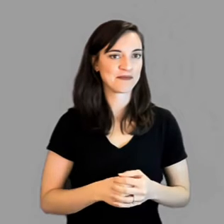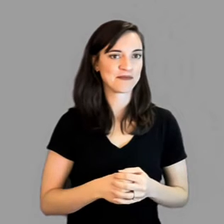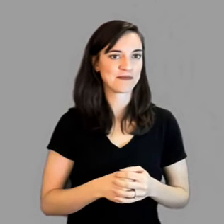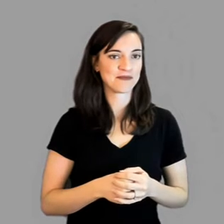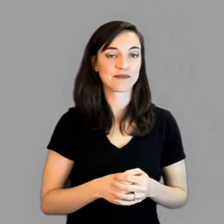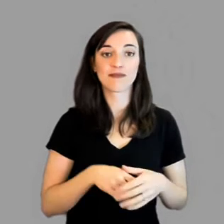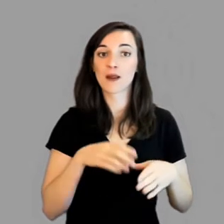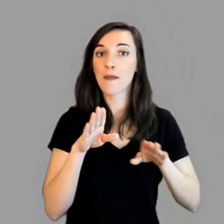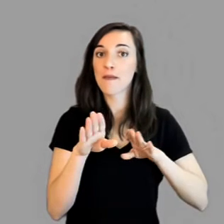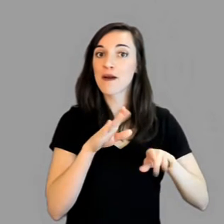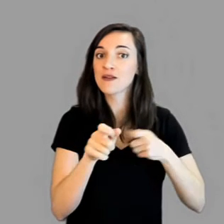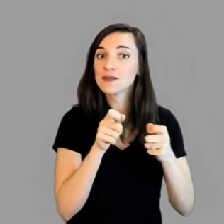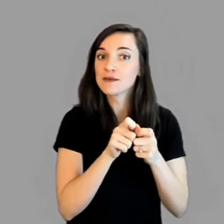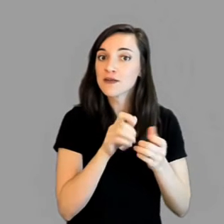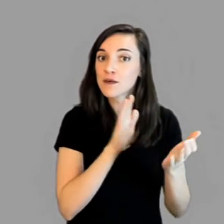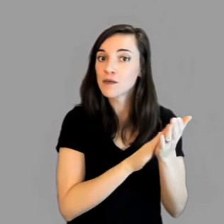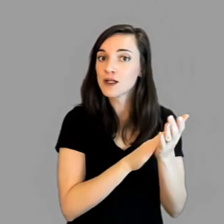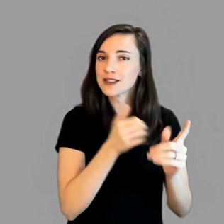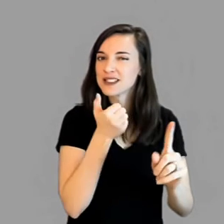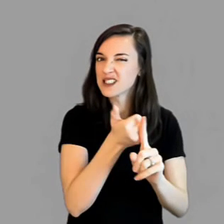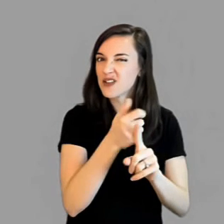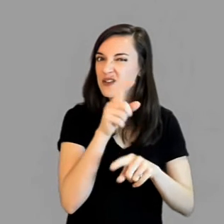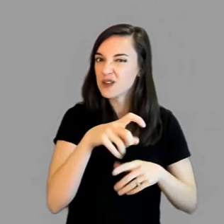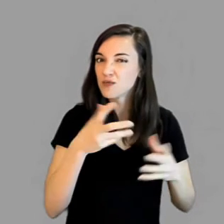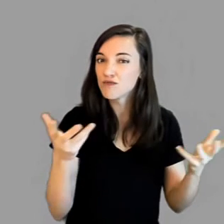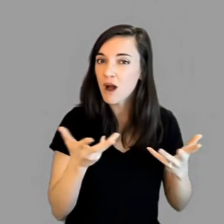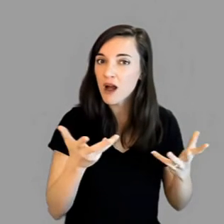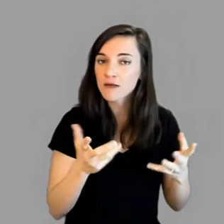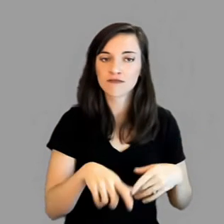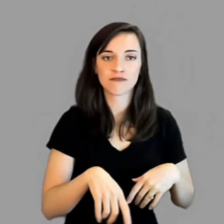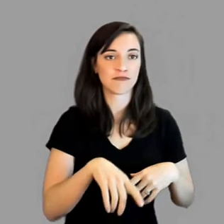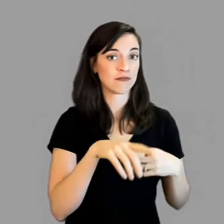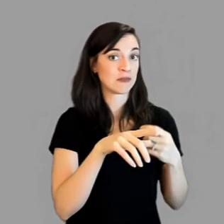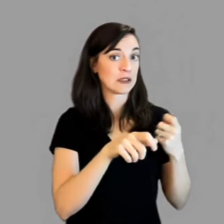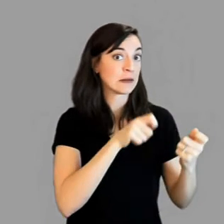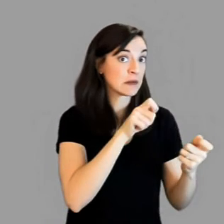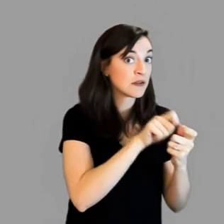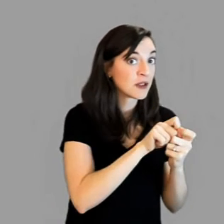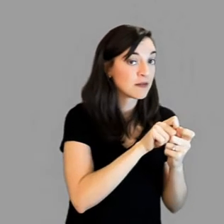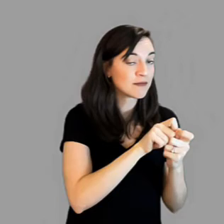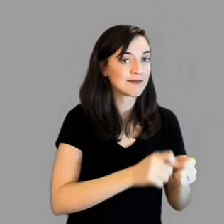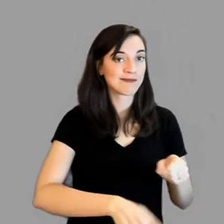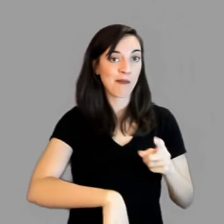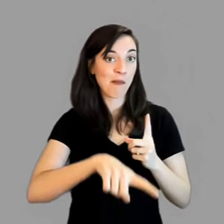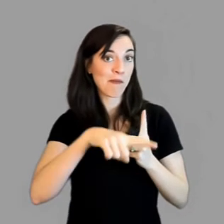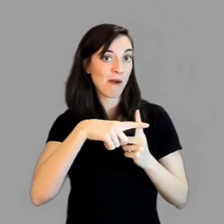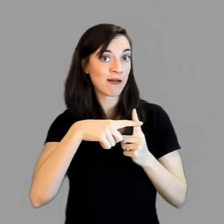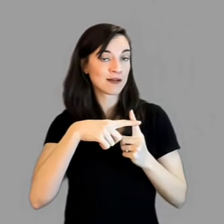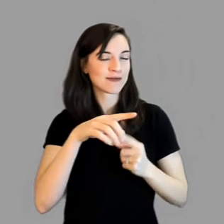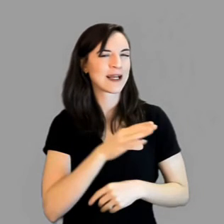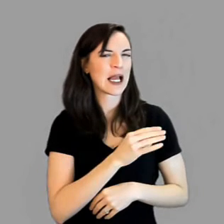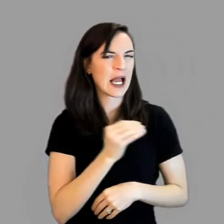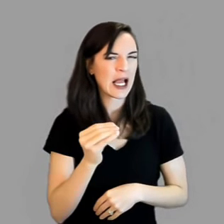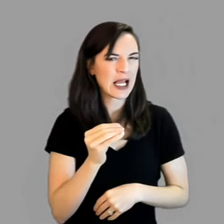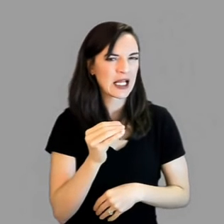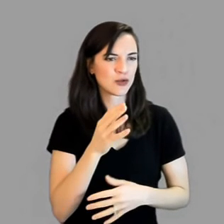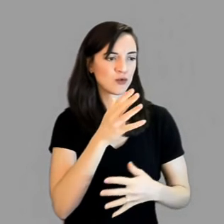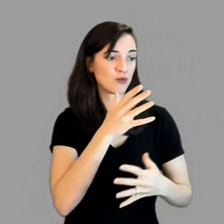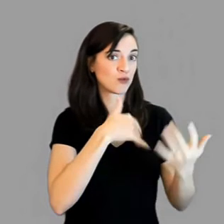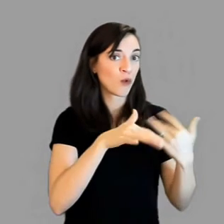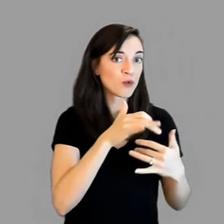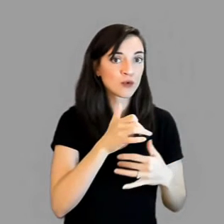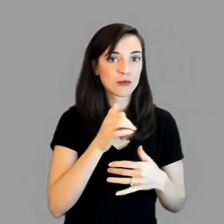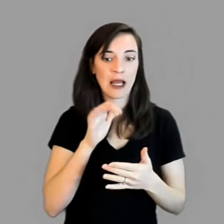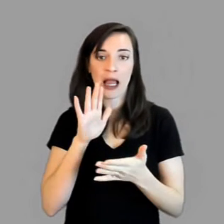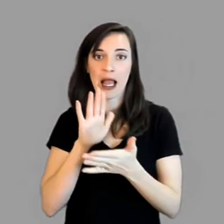Behavior-specific praise is specific and positive and indicates an approval of social or academic